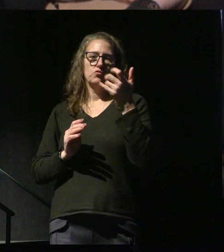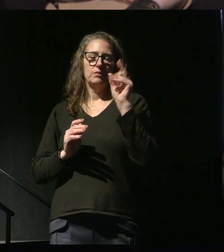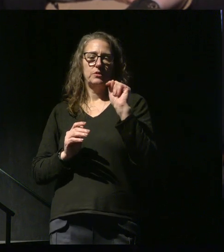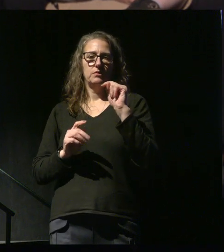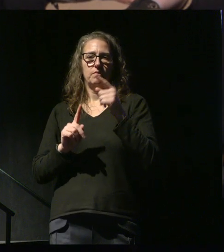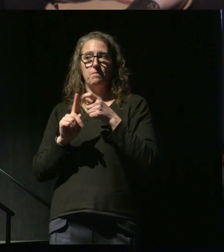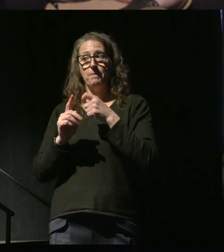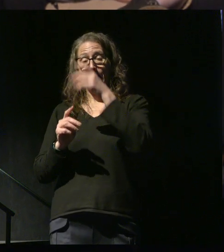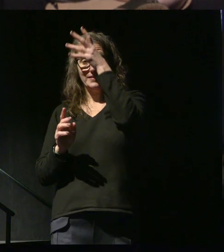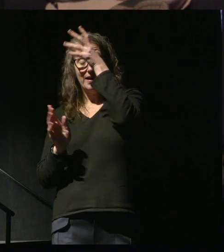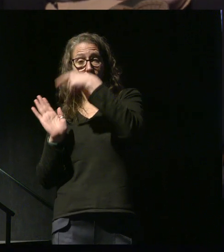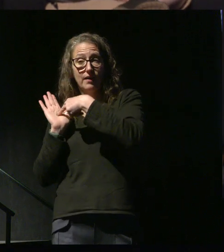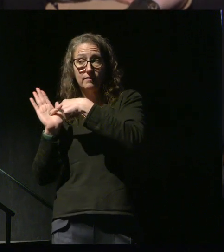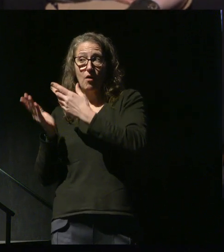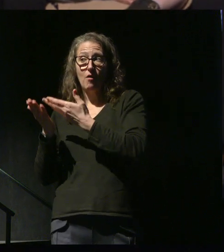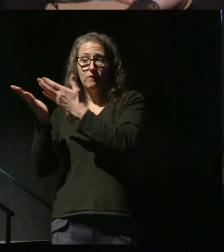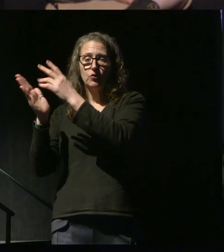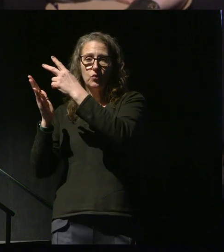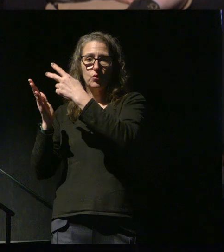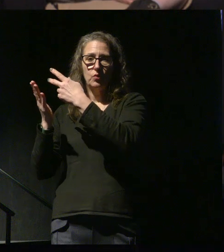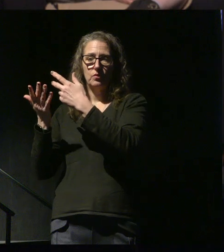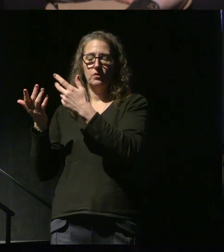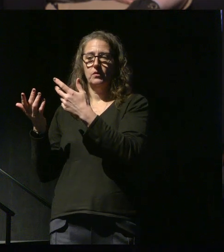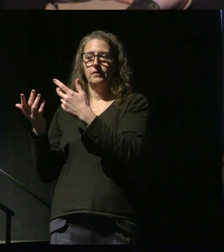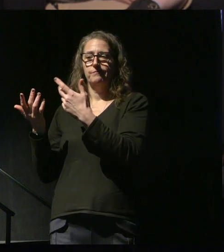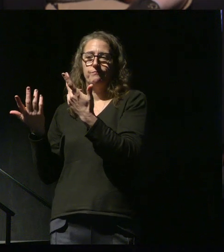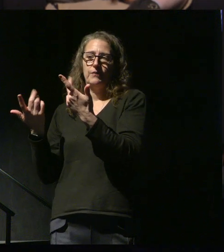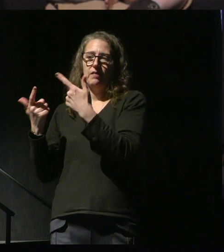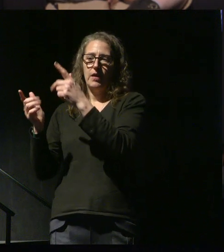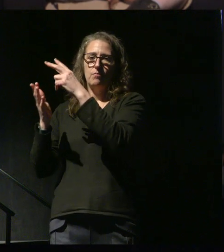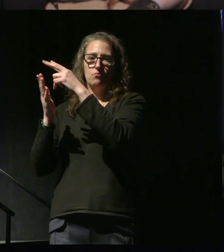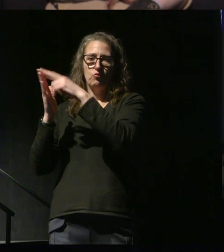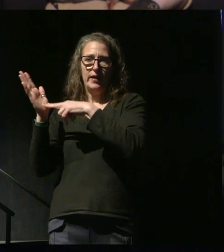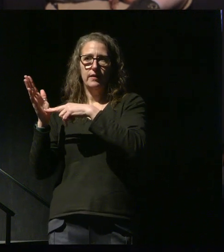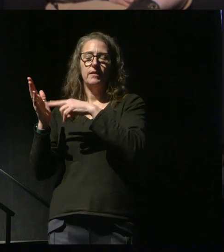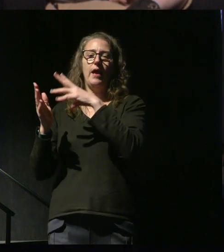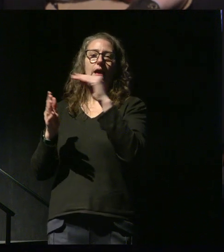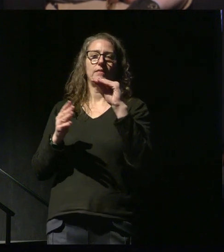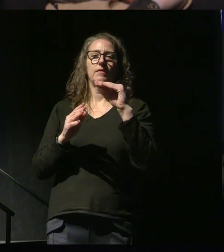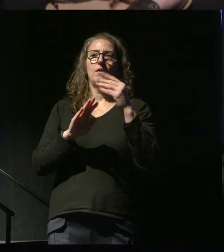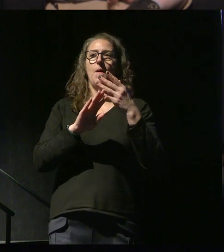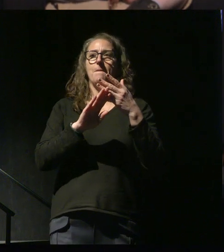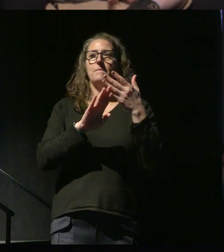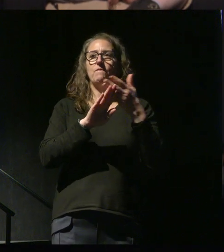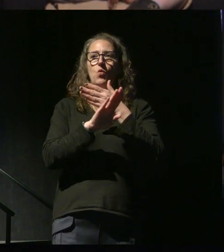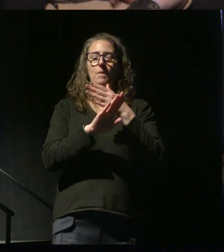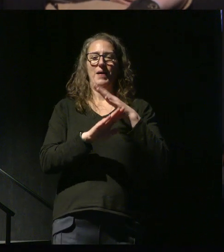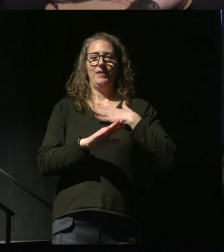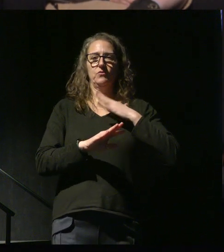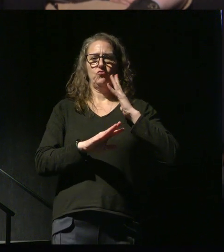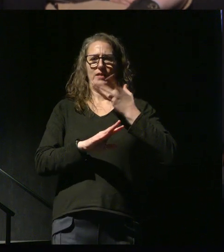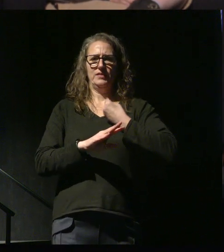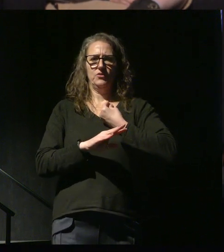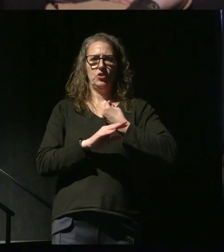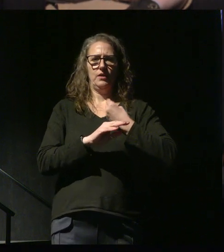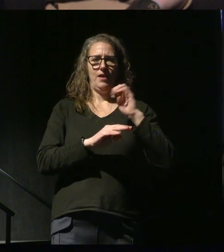who was my pre-transition ex, they've all just said, "You know, like, I trust you in your perspective."